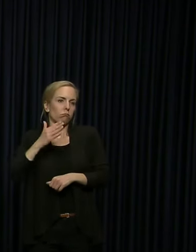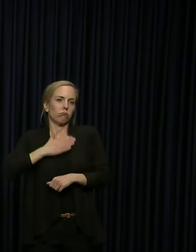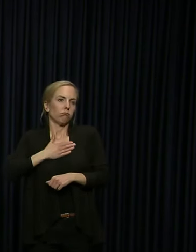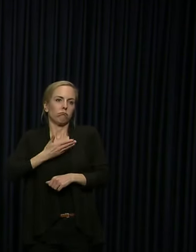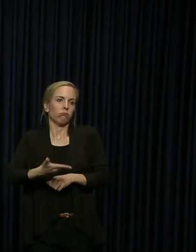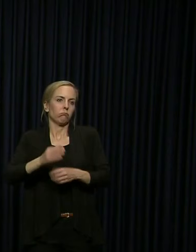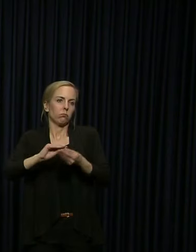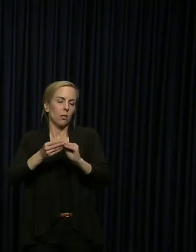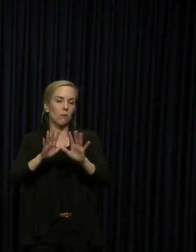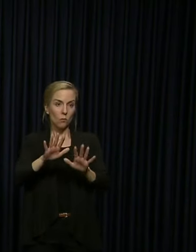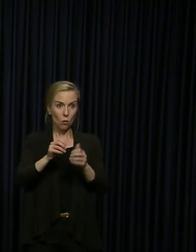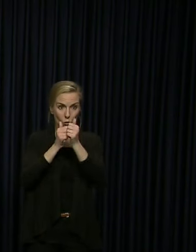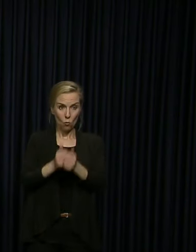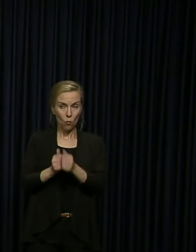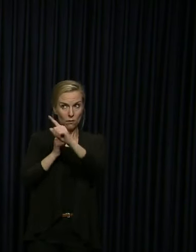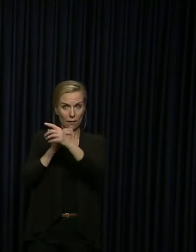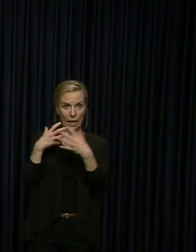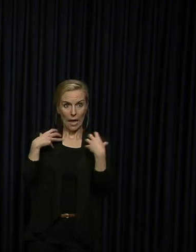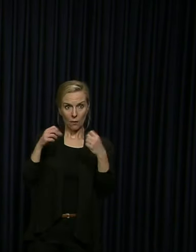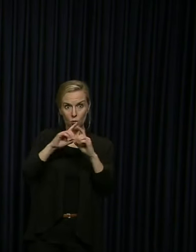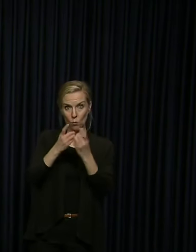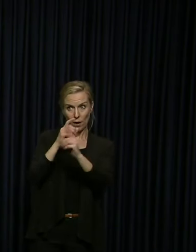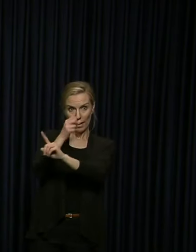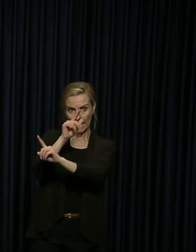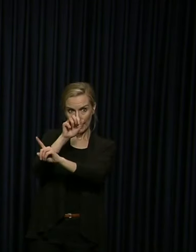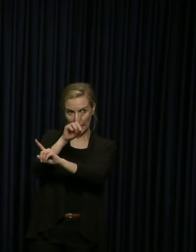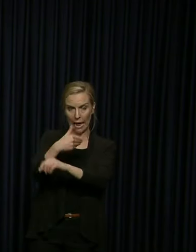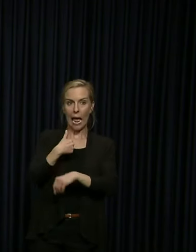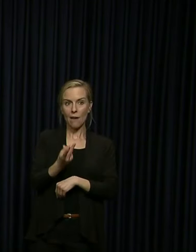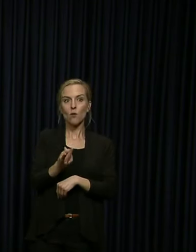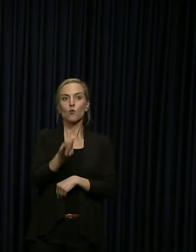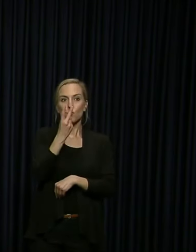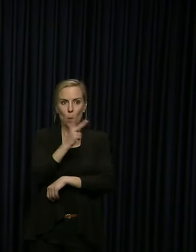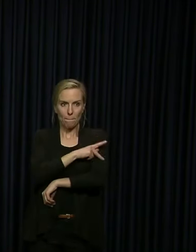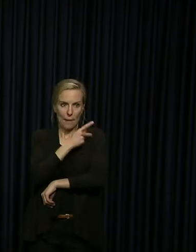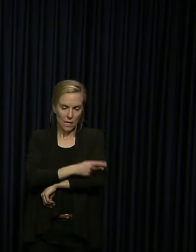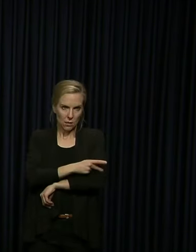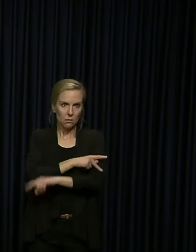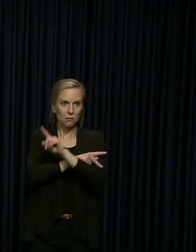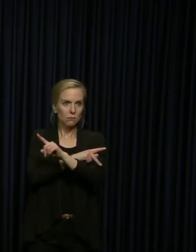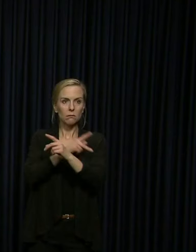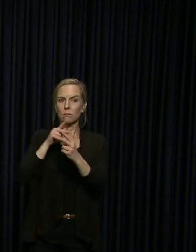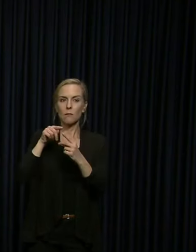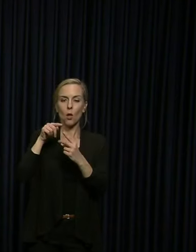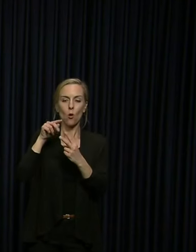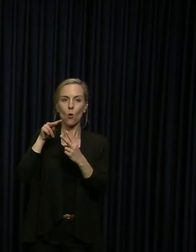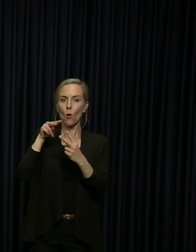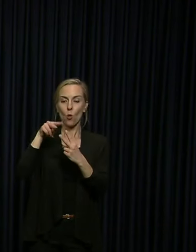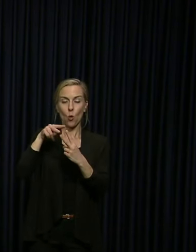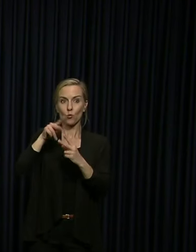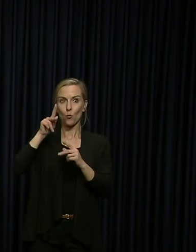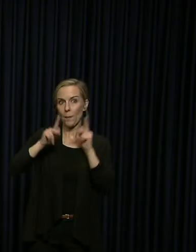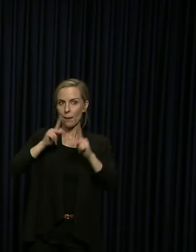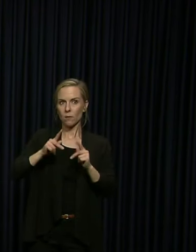INFORMATION TO US. WHAT WE'RE DOING IS WE'RE PUSHING THEM TO WORK AS WELL AS THEY CAN WHILE WE ARE MANAGING